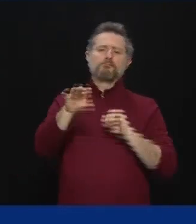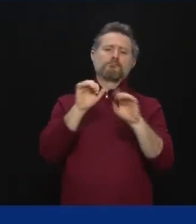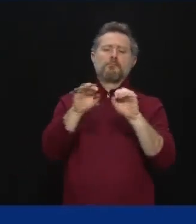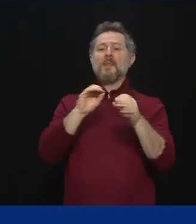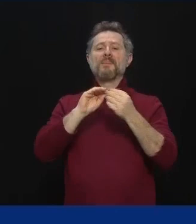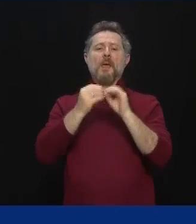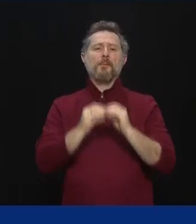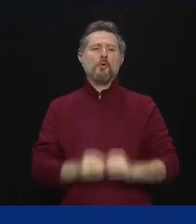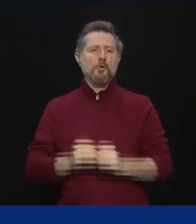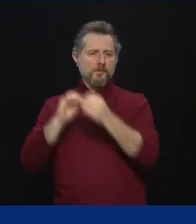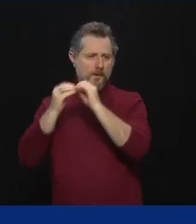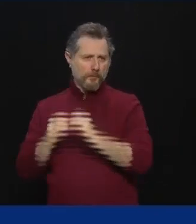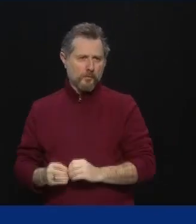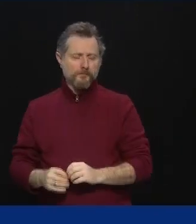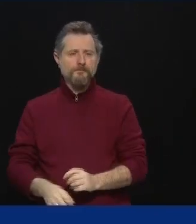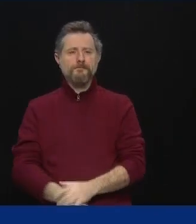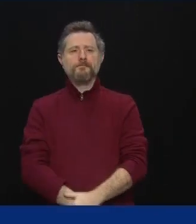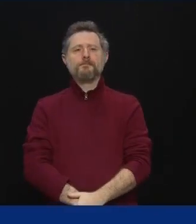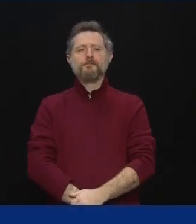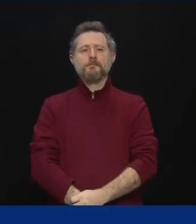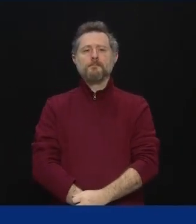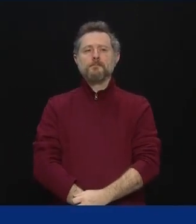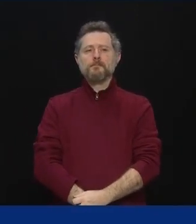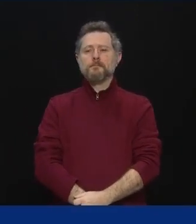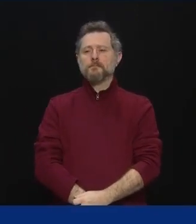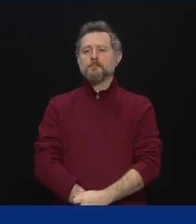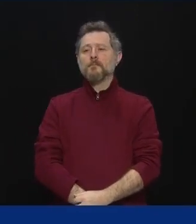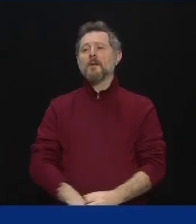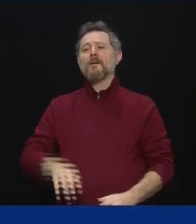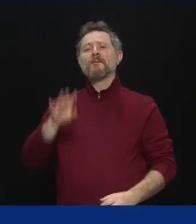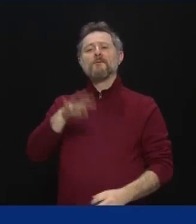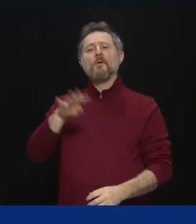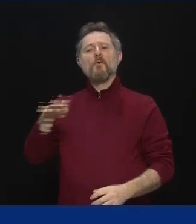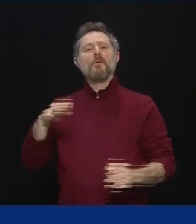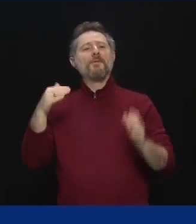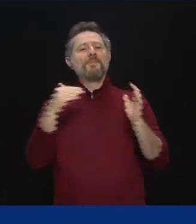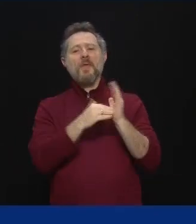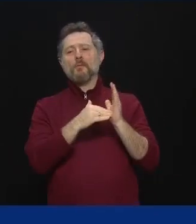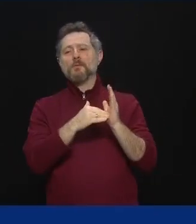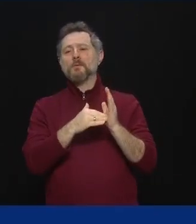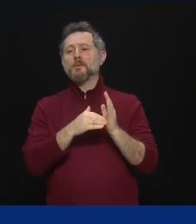VACCINESBEAS BOOSTERS AND TESTERS MORE AVAILABLE.